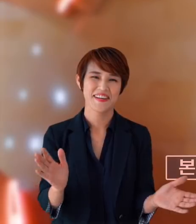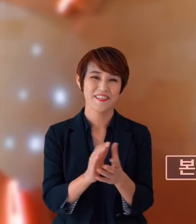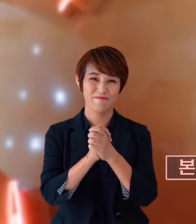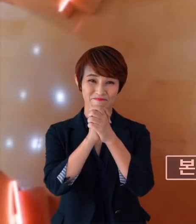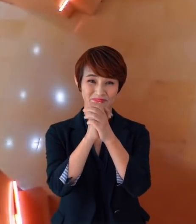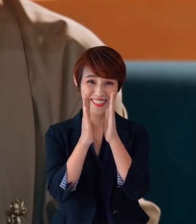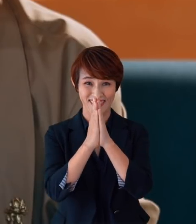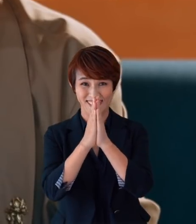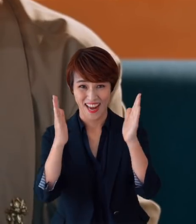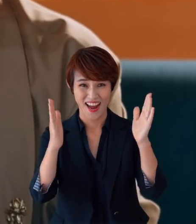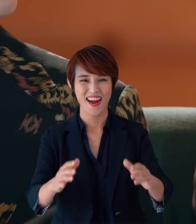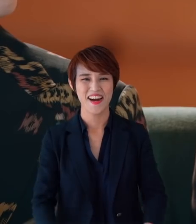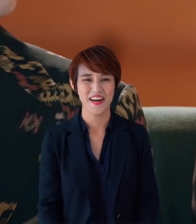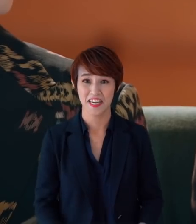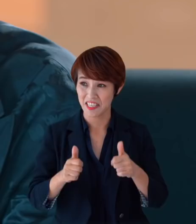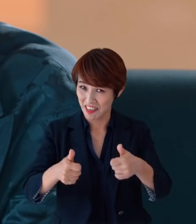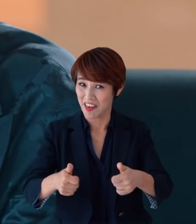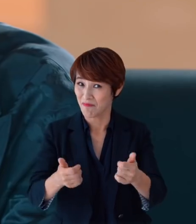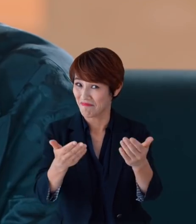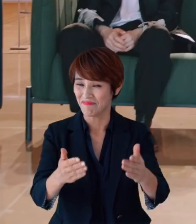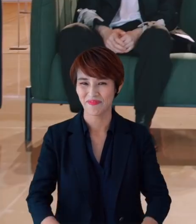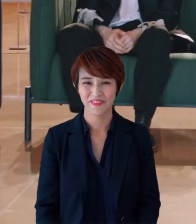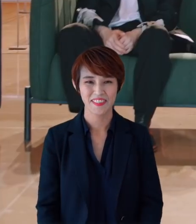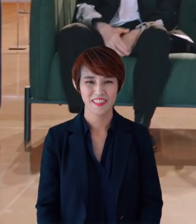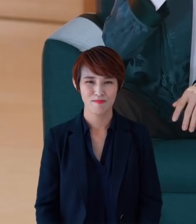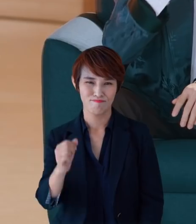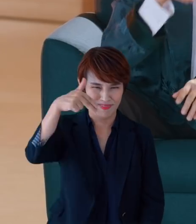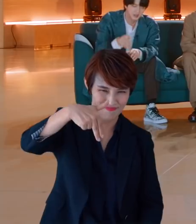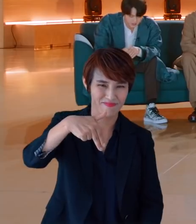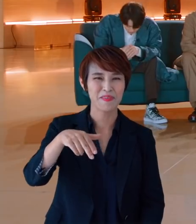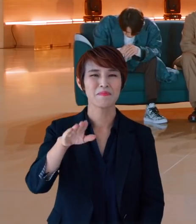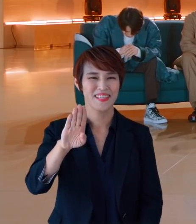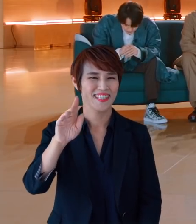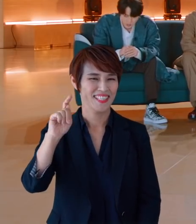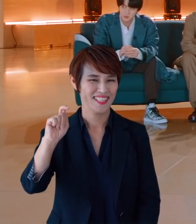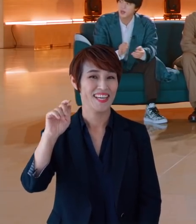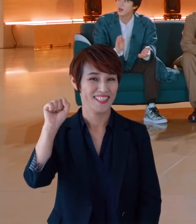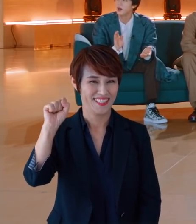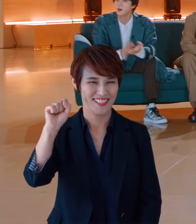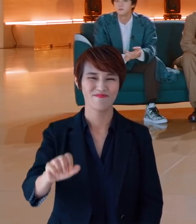Shall we get started? Let’s start with a greeting in one, two, Hi! We are BTS!